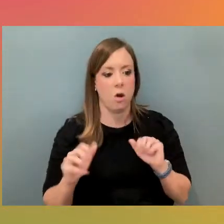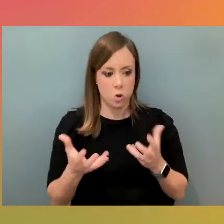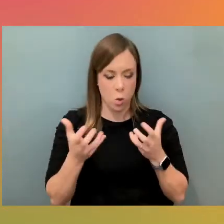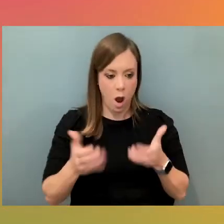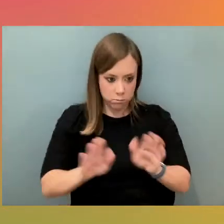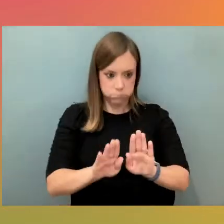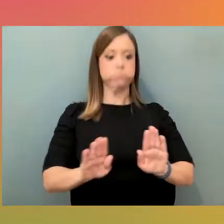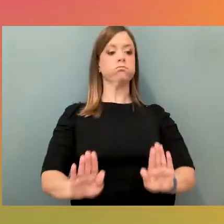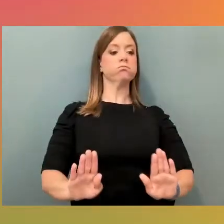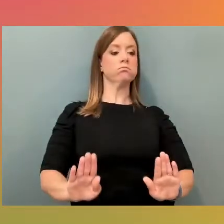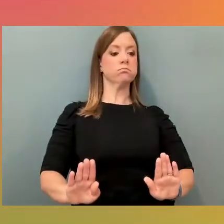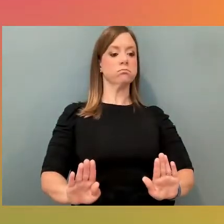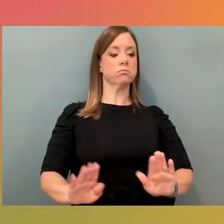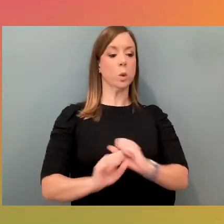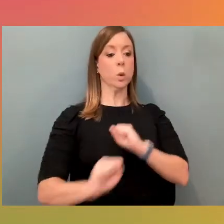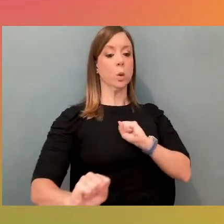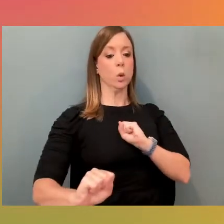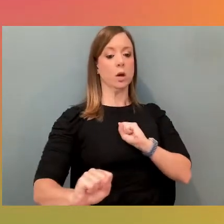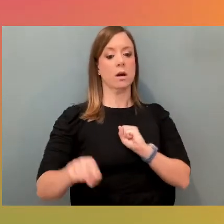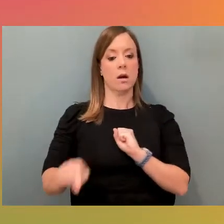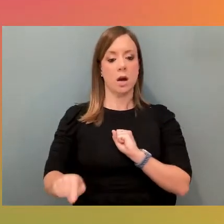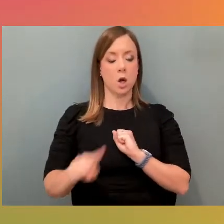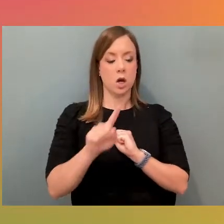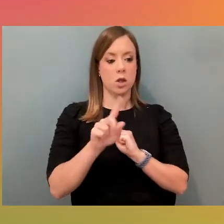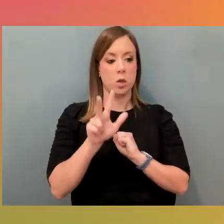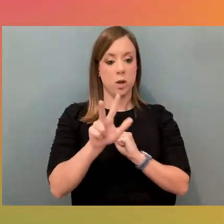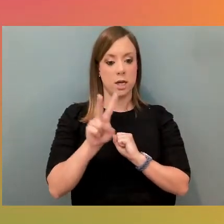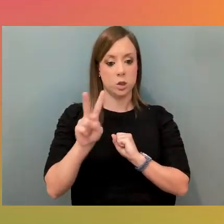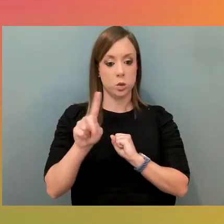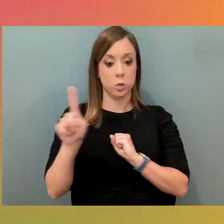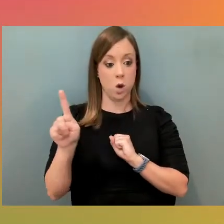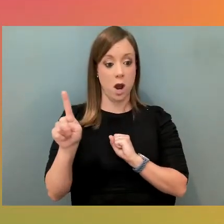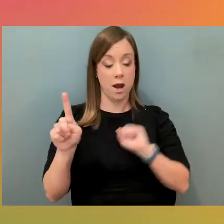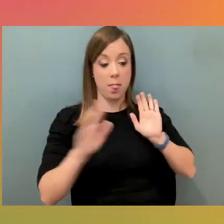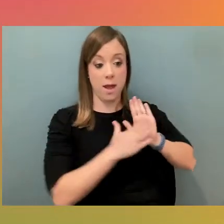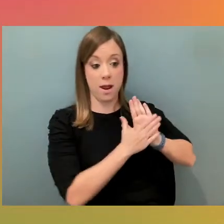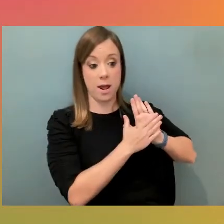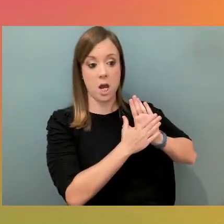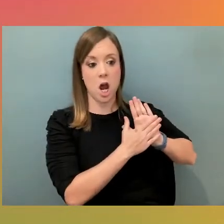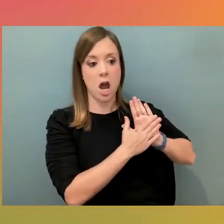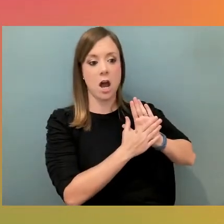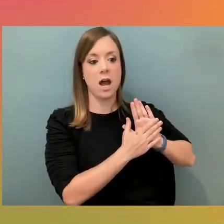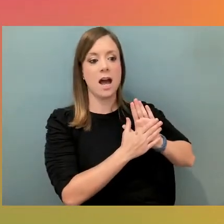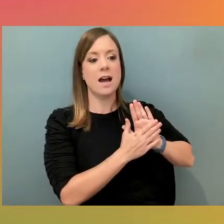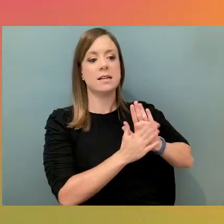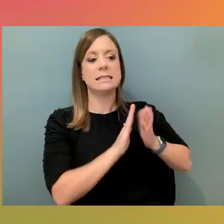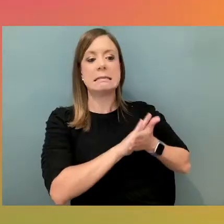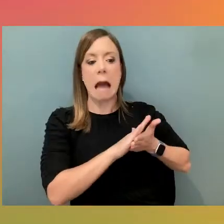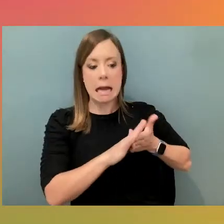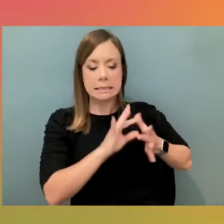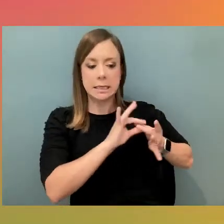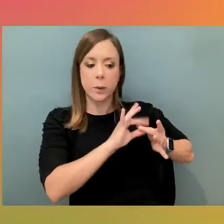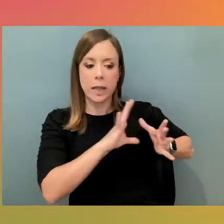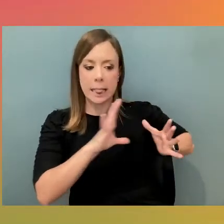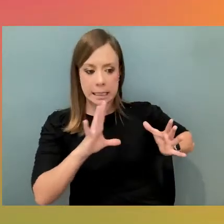SINKING. YOU PRESSING THE FLOOR'S WAY. GOOD. WE WILL STAY FOR THREE.